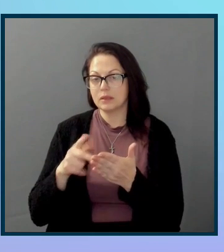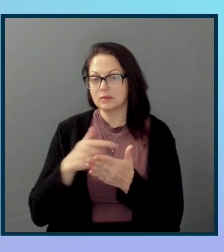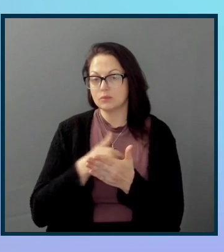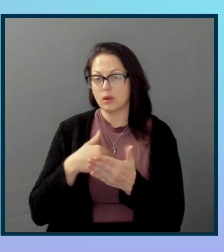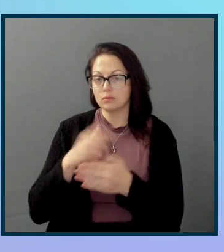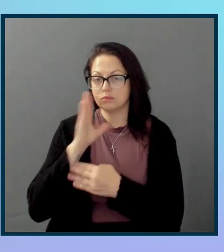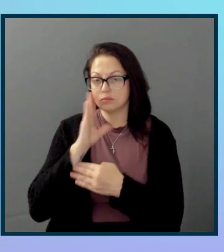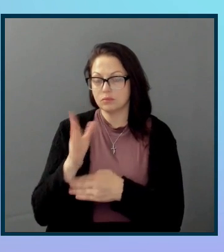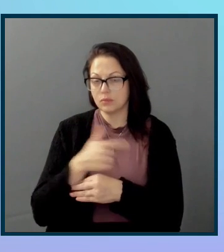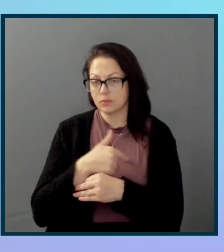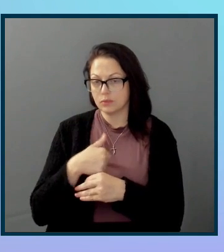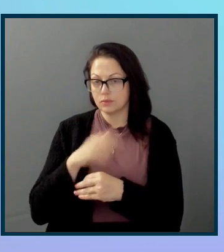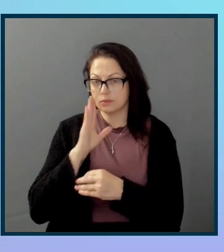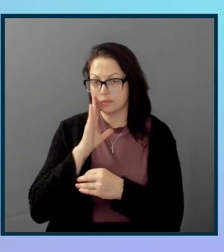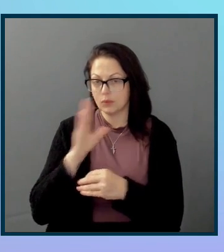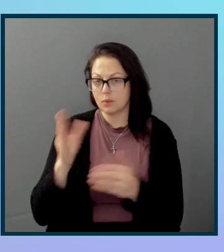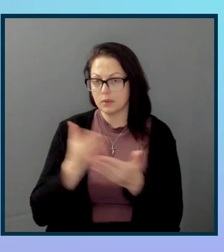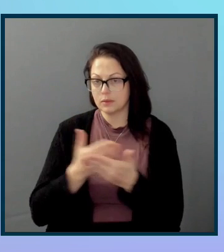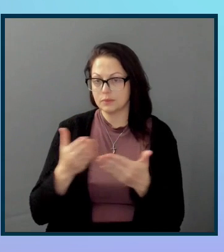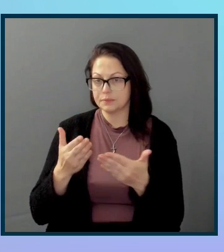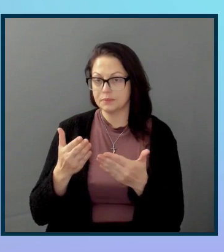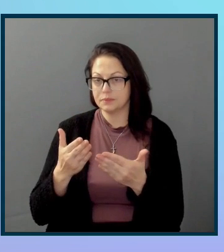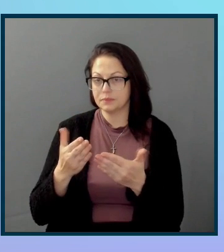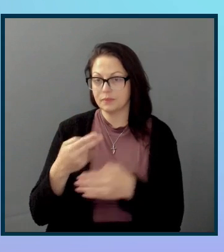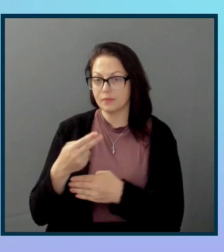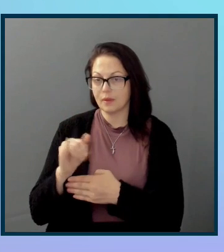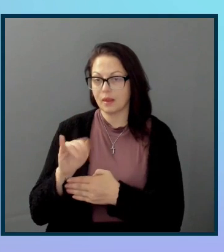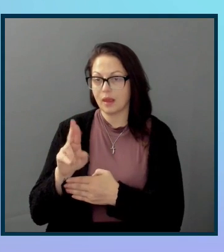where we are going to exist hybrid, in-person and remote,